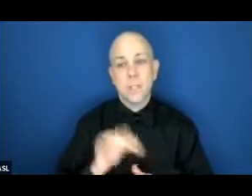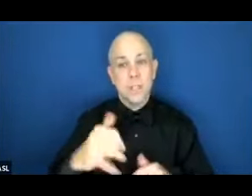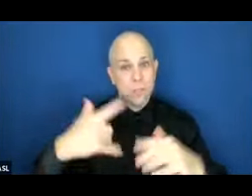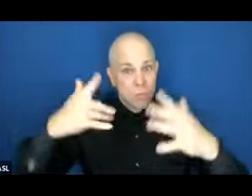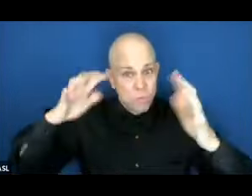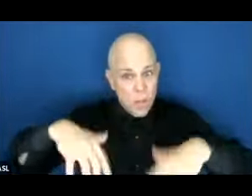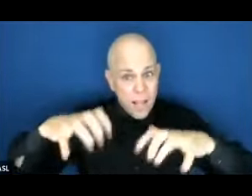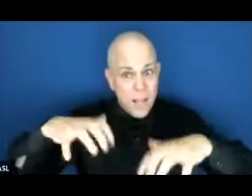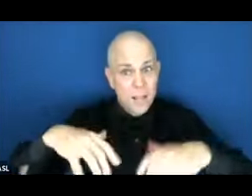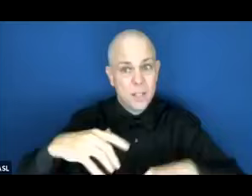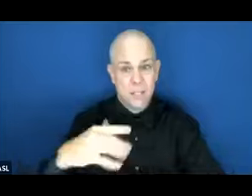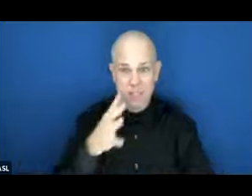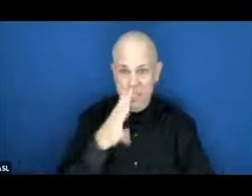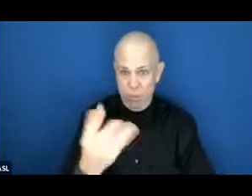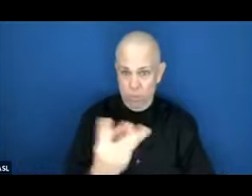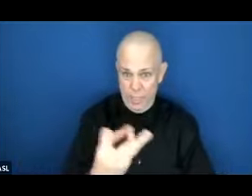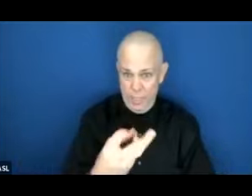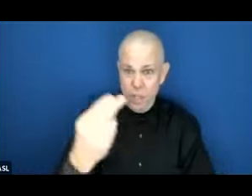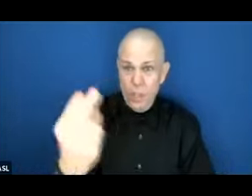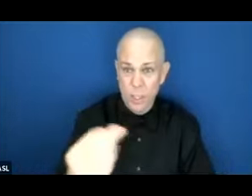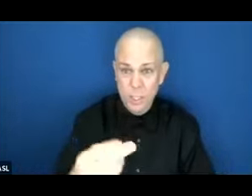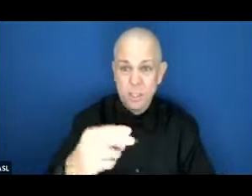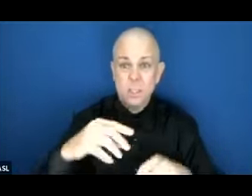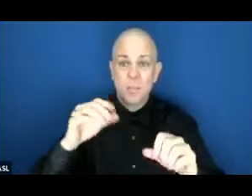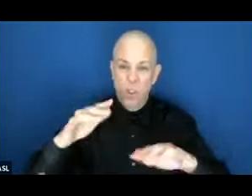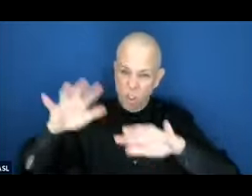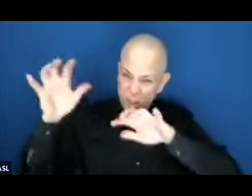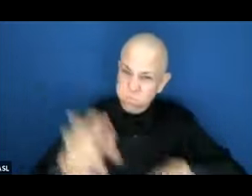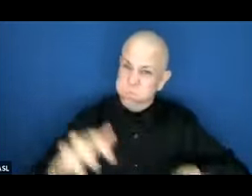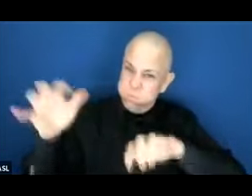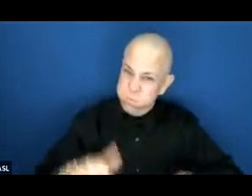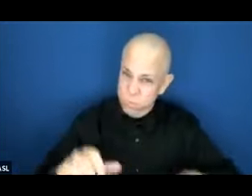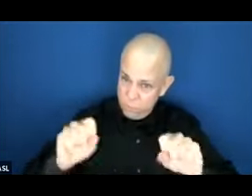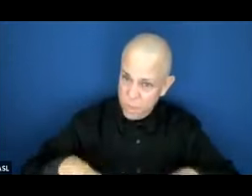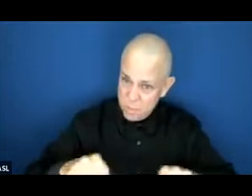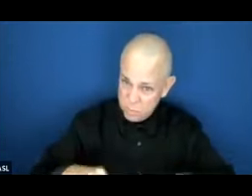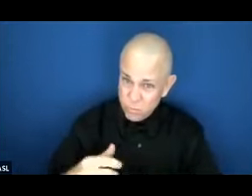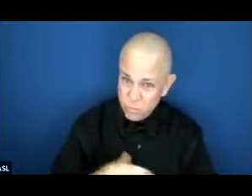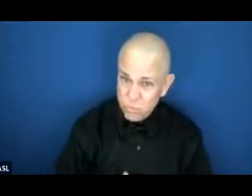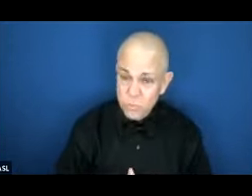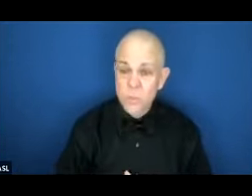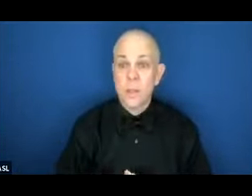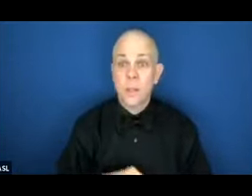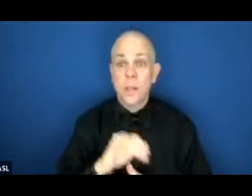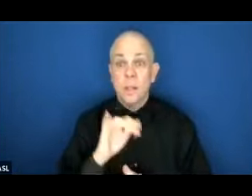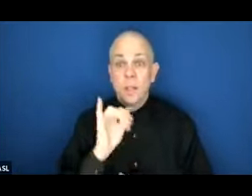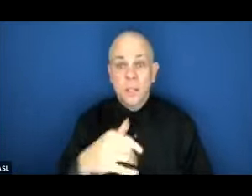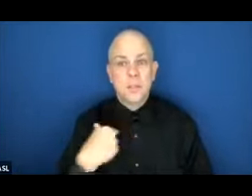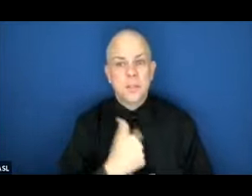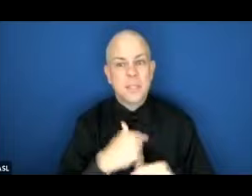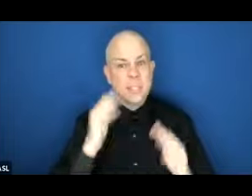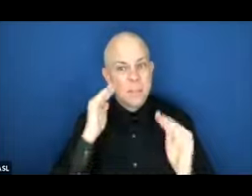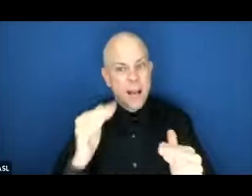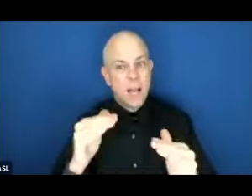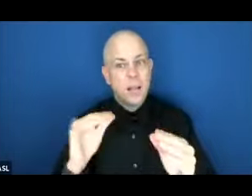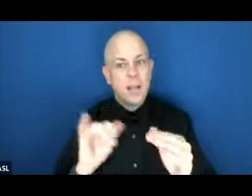copious amounts of moisture so I'm very confident we're going to see a wetting rain event a little uncertain on the precipitation